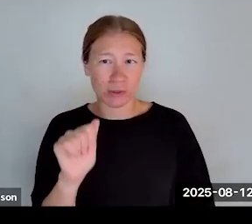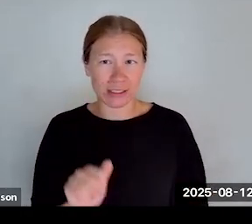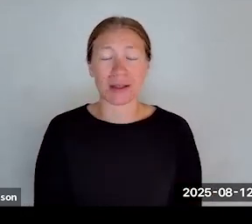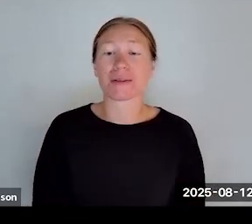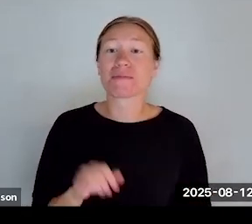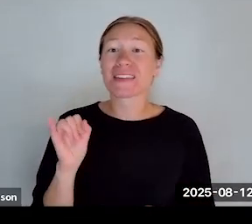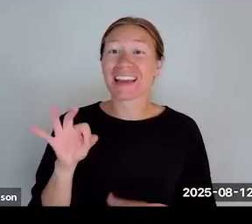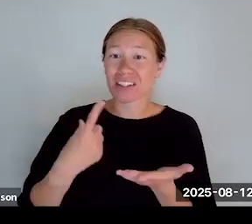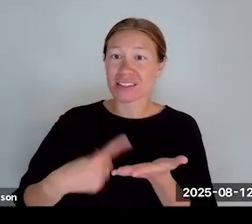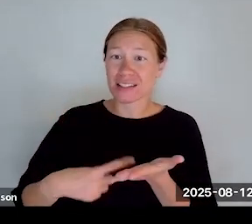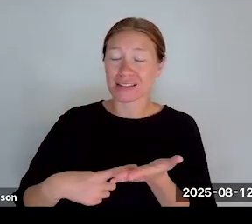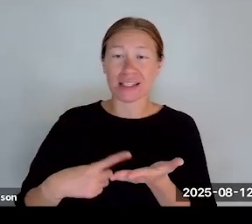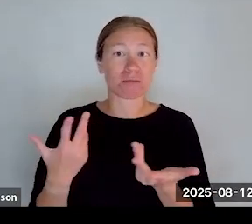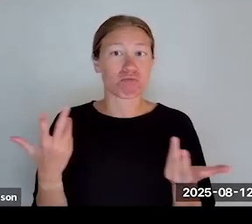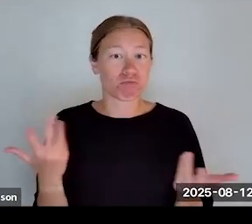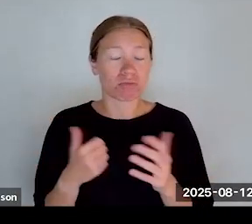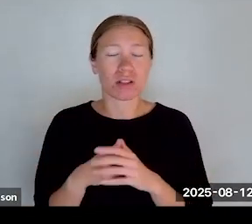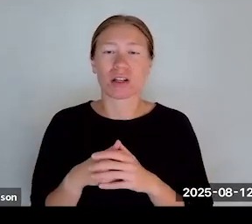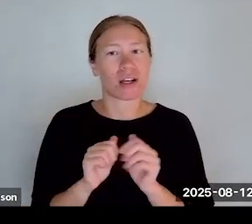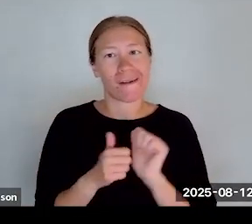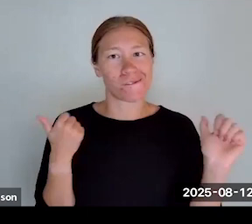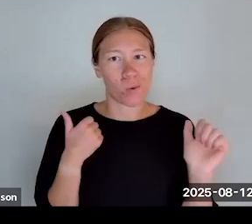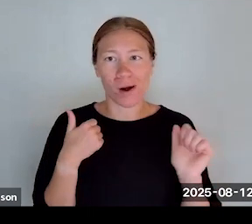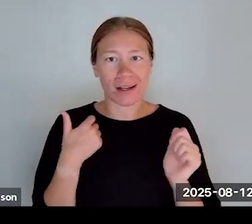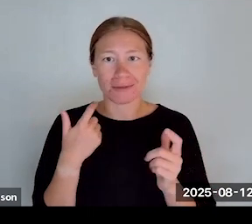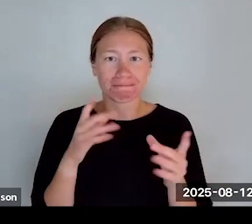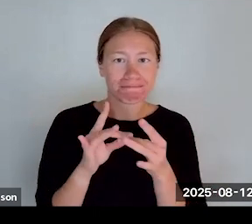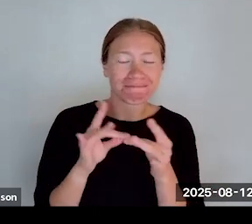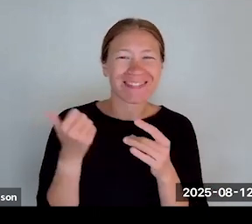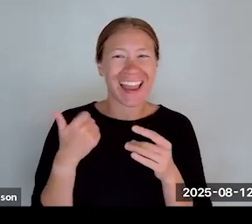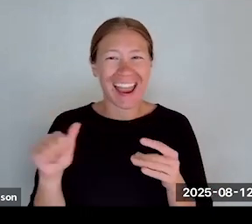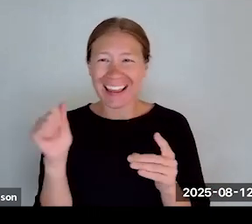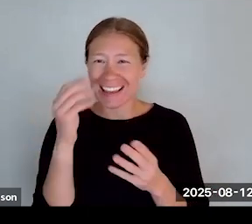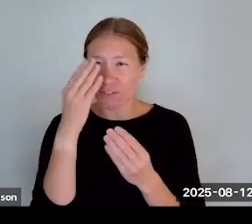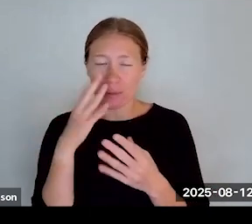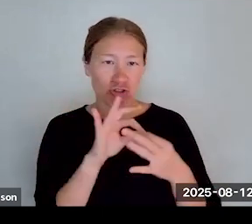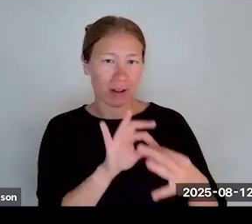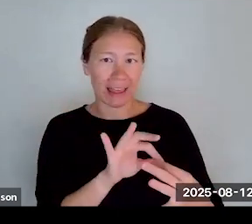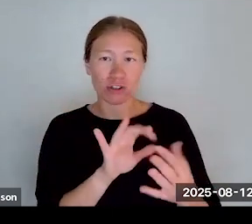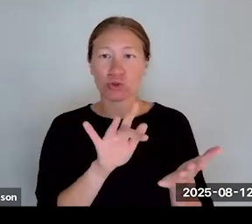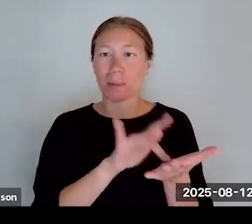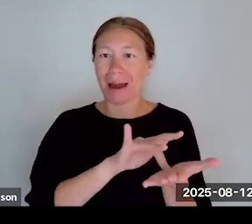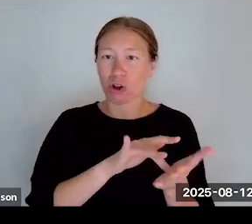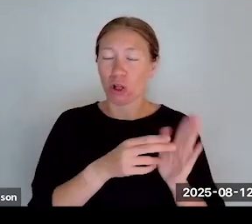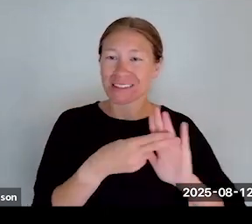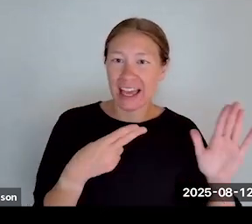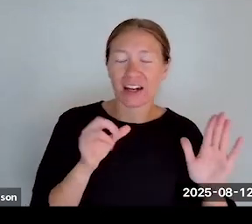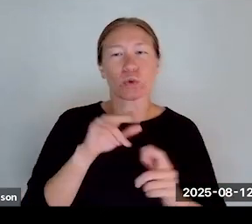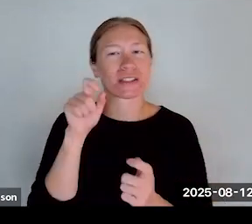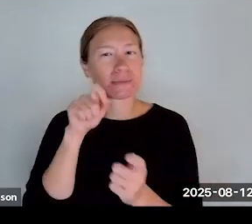supervisors should avoid disclosing any details related to the individual's medical status or specific accommodations.